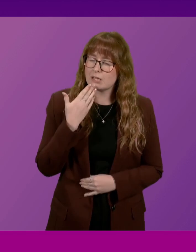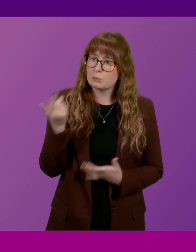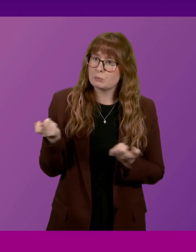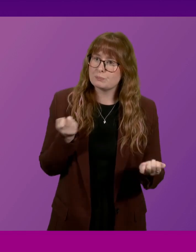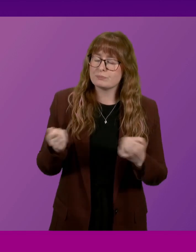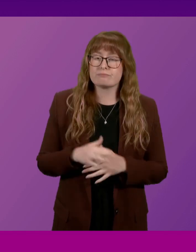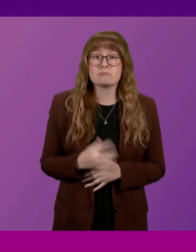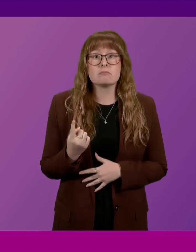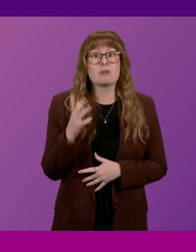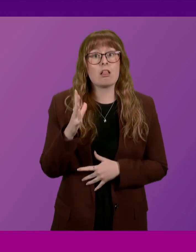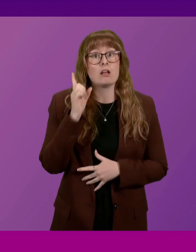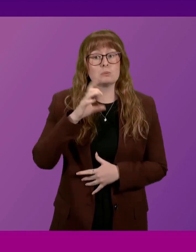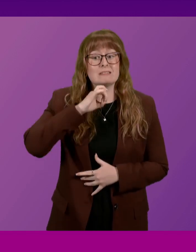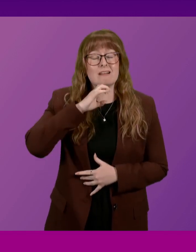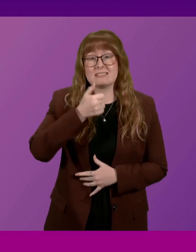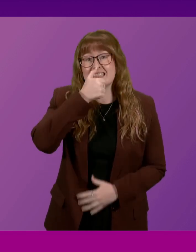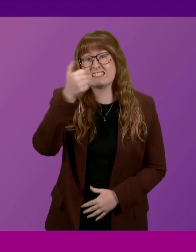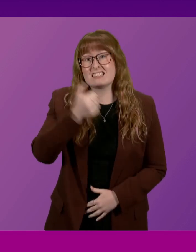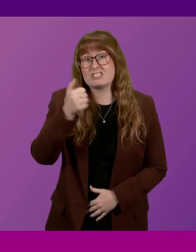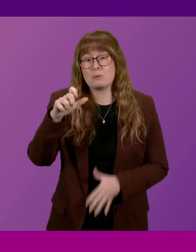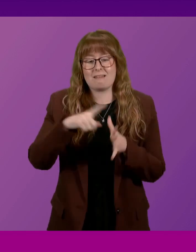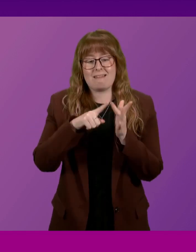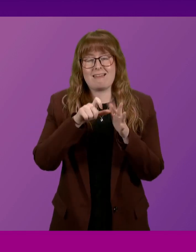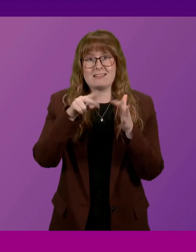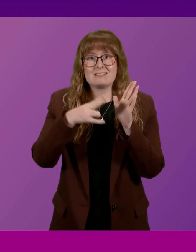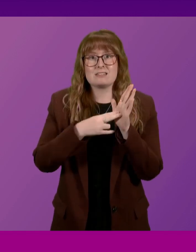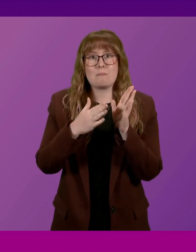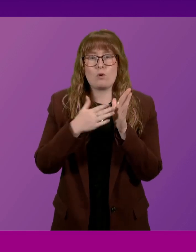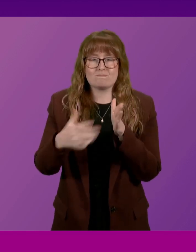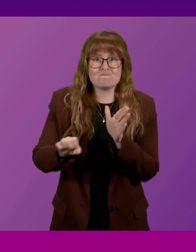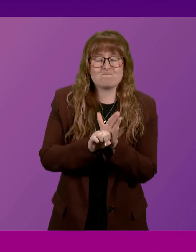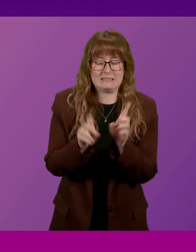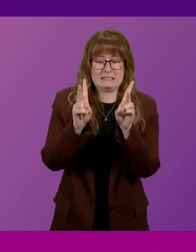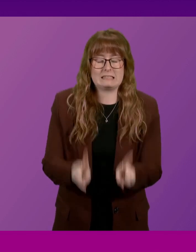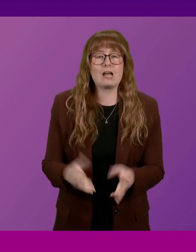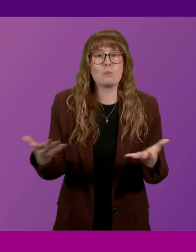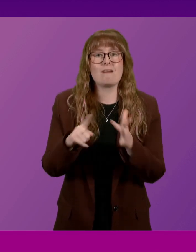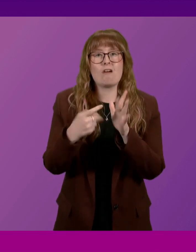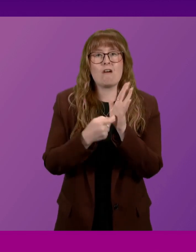Last Saturday, 16-year-old Kayden Moy was stabbed to death on Irvine beach. Less